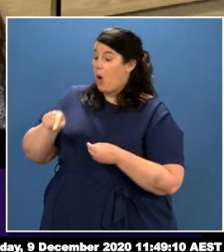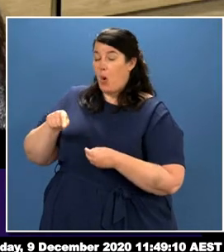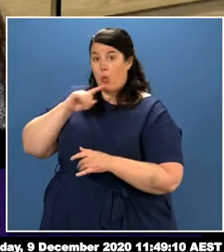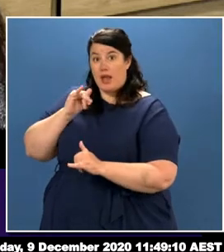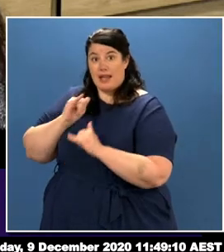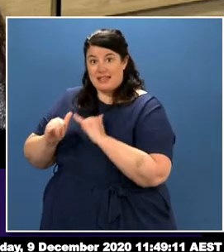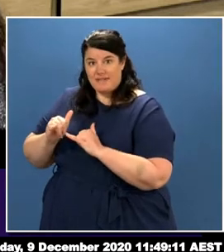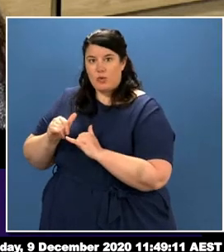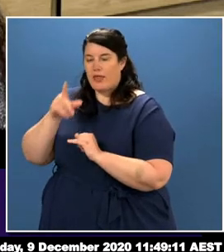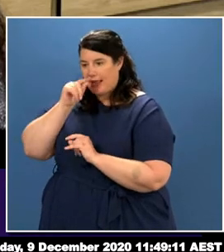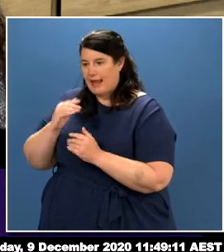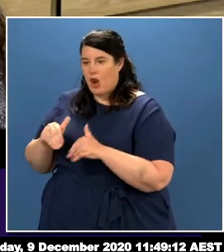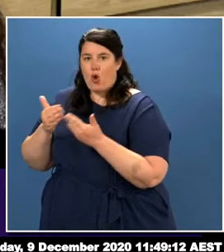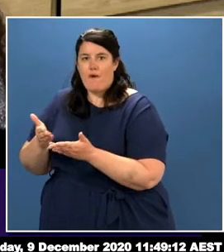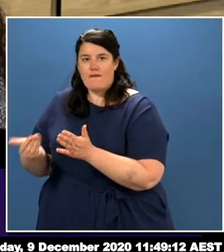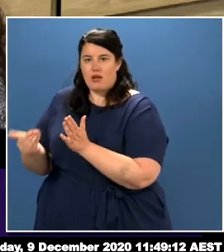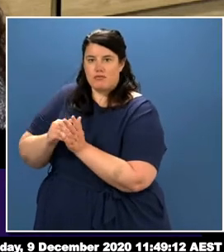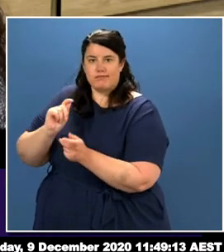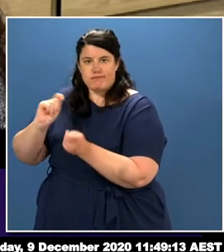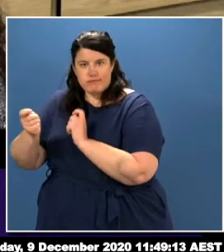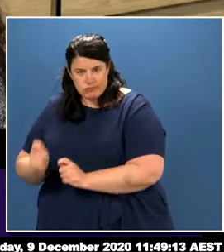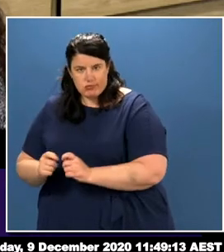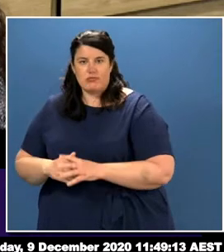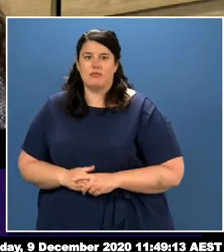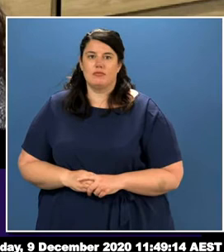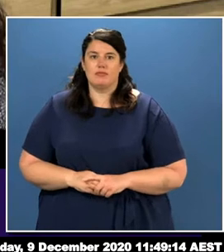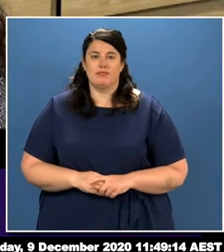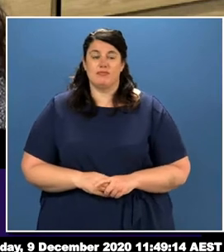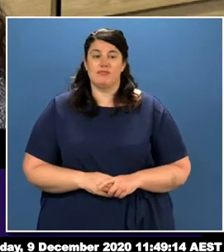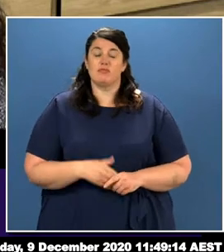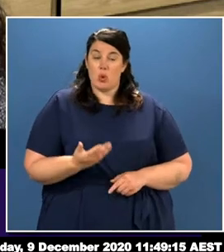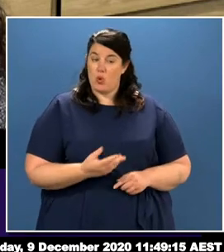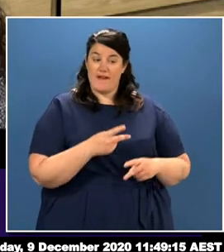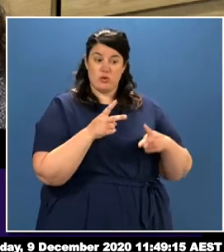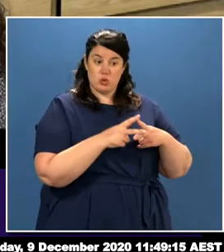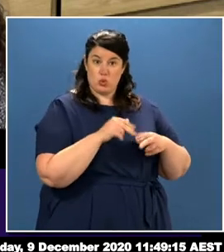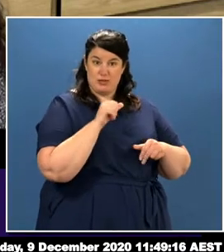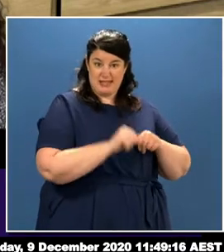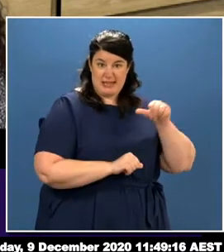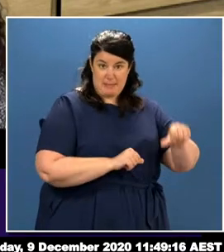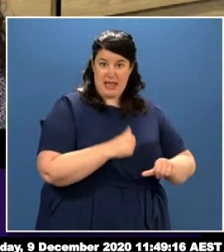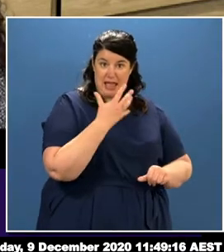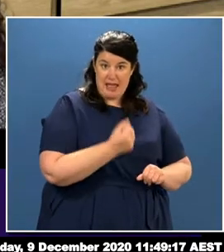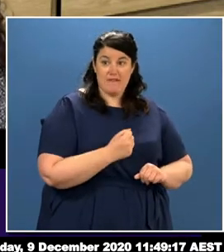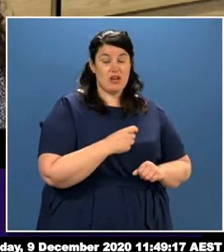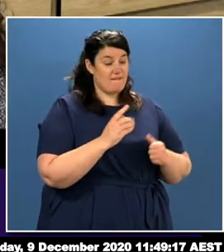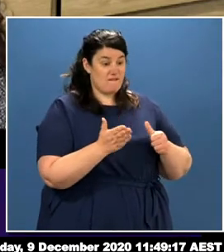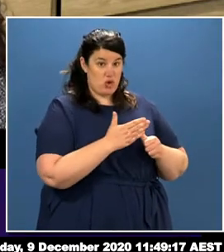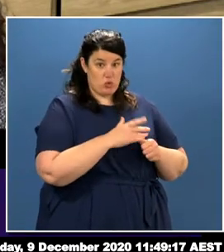So there's effectively two stages to the process. The first is that you can identify that you've a disability.